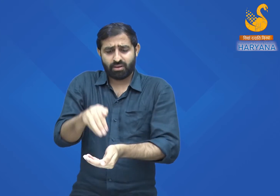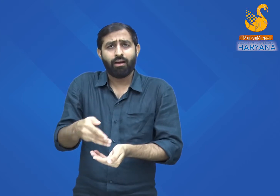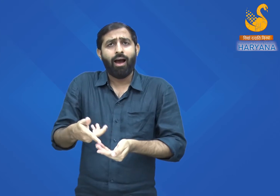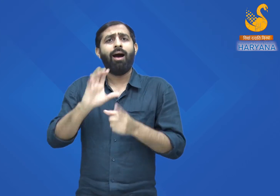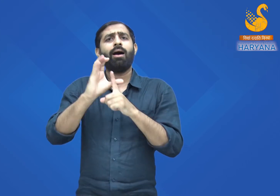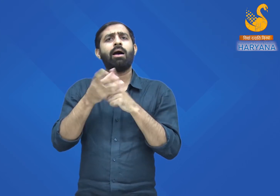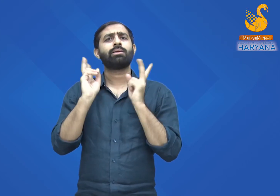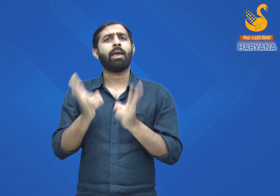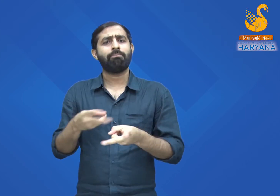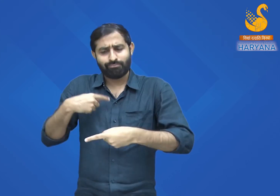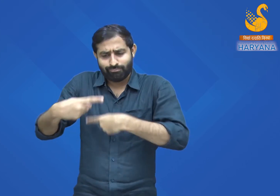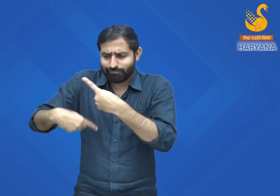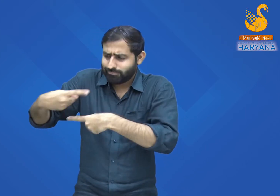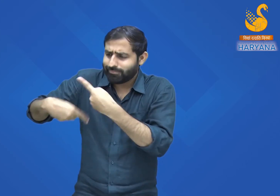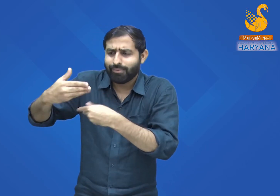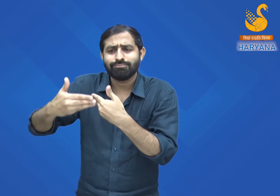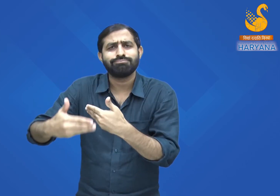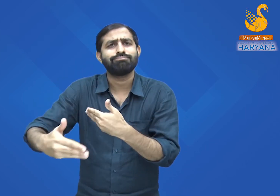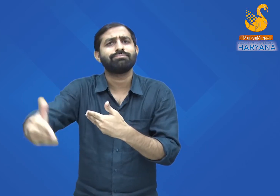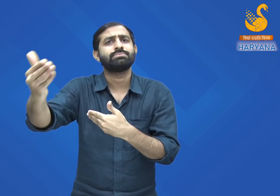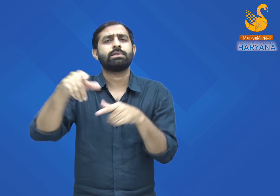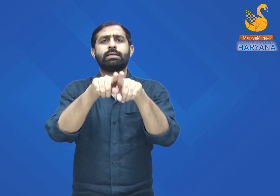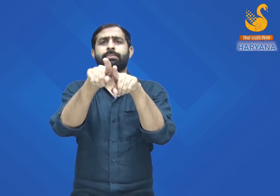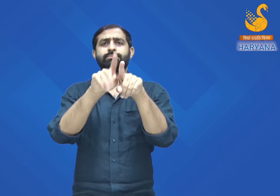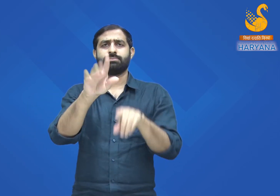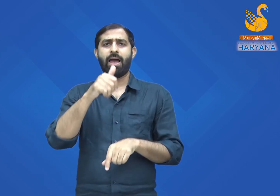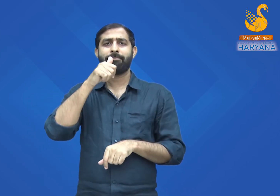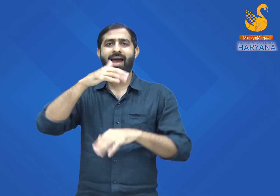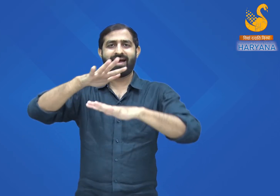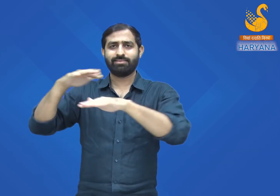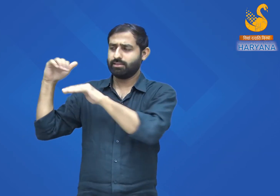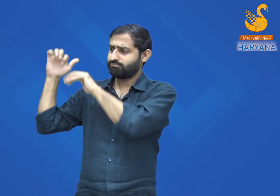handed down by one generation to another. Let me give you an example.